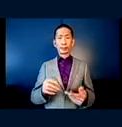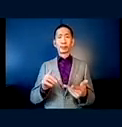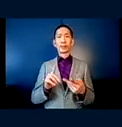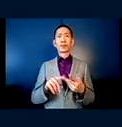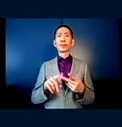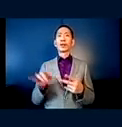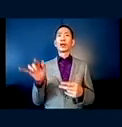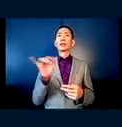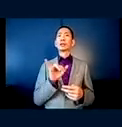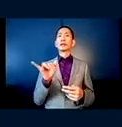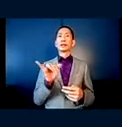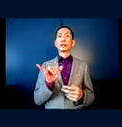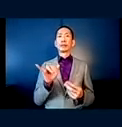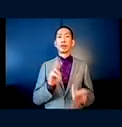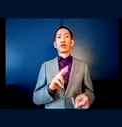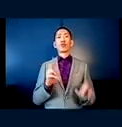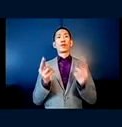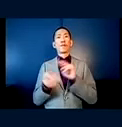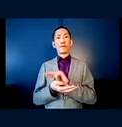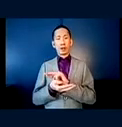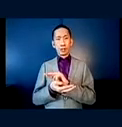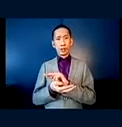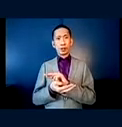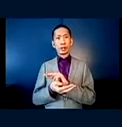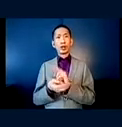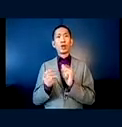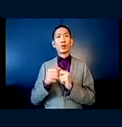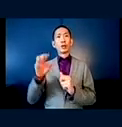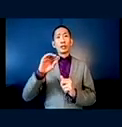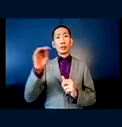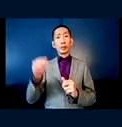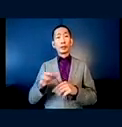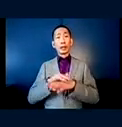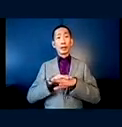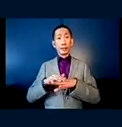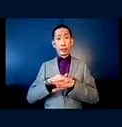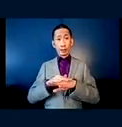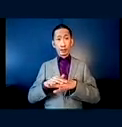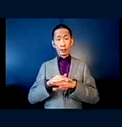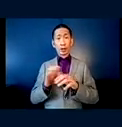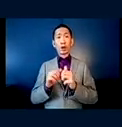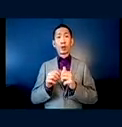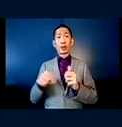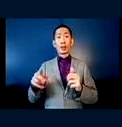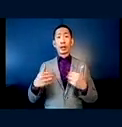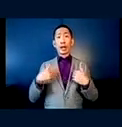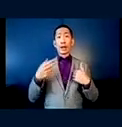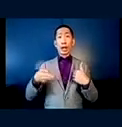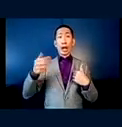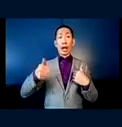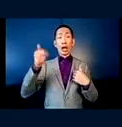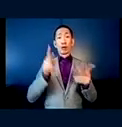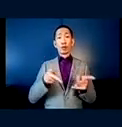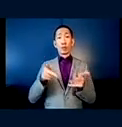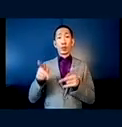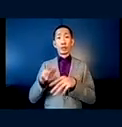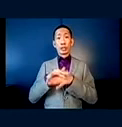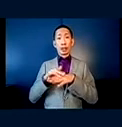LESS EUROPEAN GENETIC ANCESTRY, AND THEN ALSO SIMILAR REVERSE WITH THE PERCENTAGE NATIVE AMERICAN WITH THOSE HAVING THE